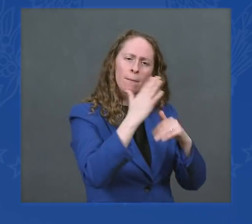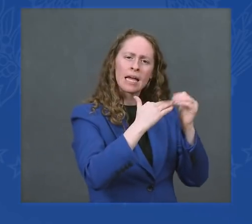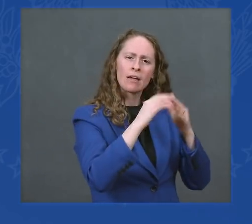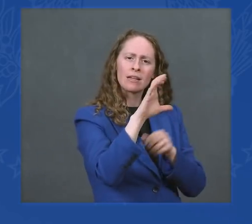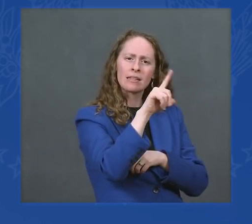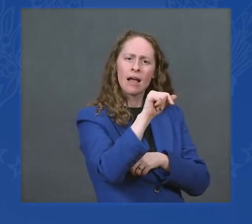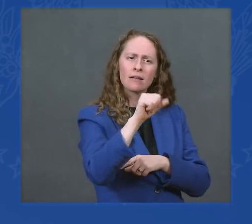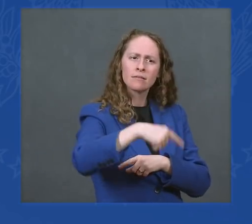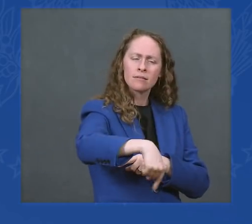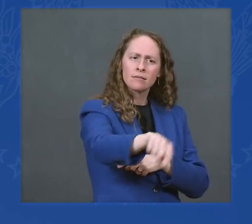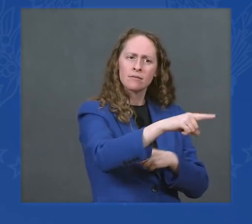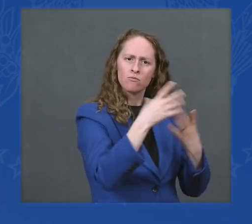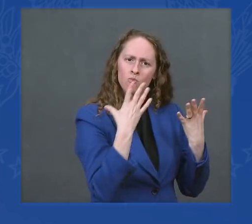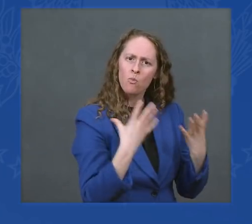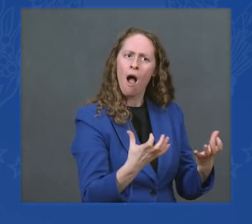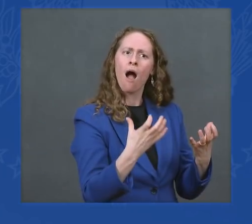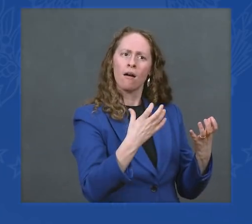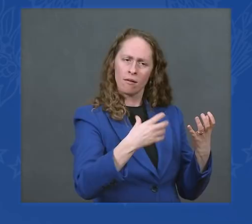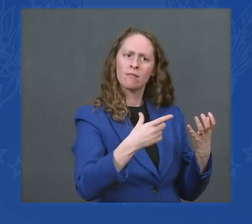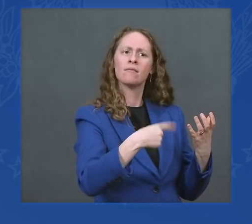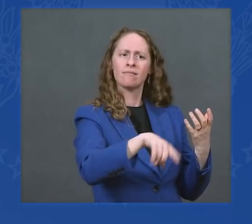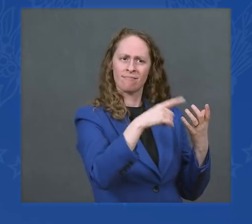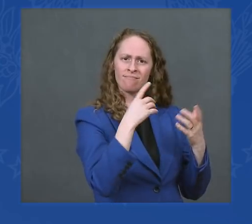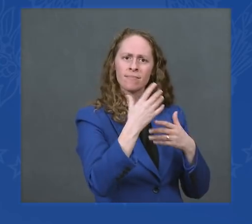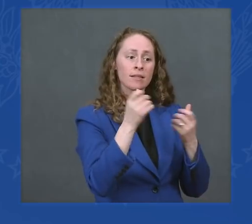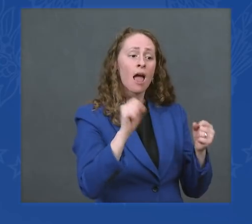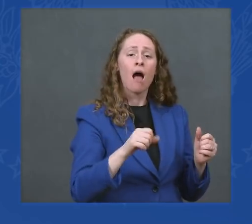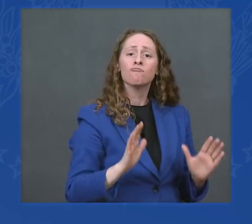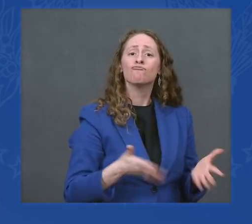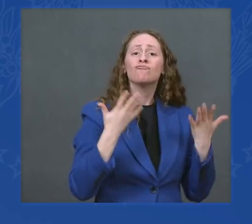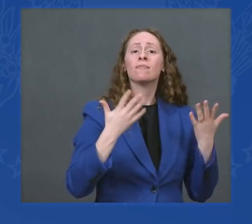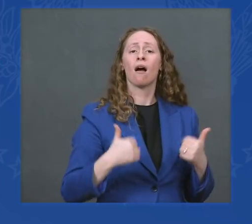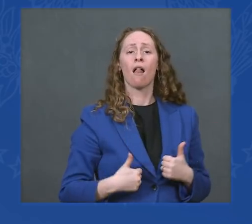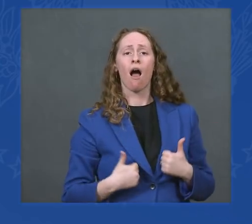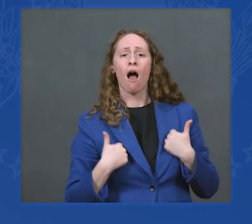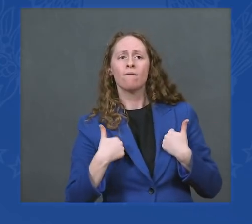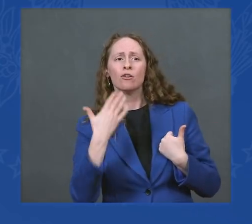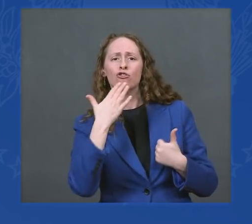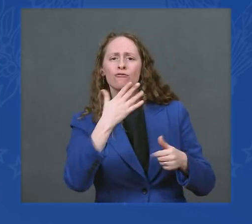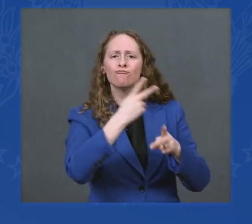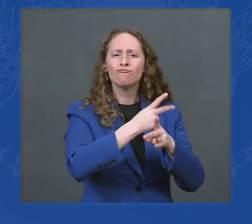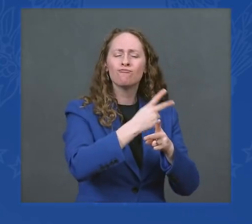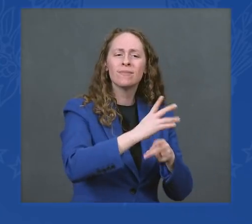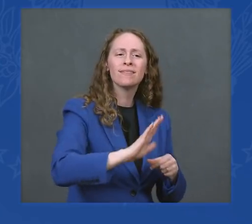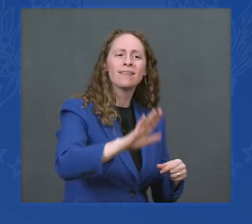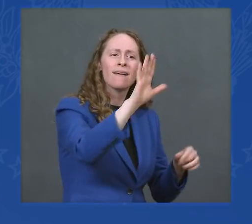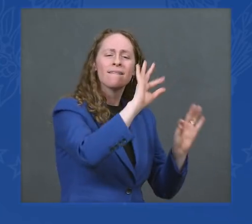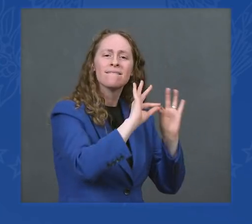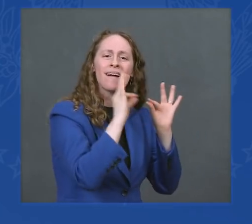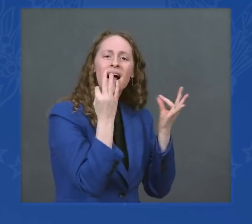resurgence like anything -- more than anything we've seen before. And, by the way, the House of Representatives passed a bill